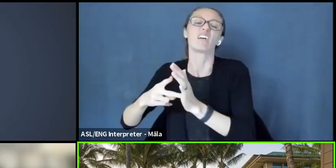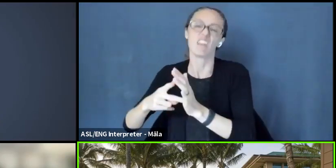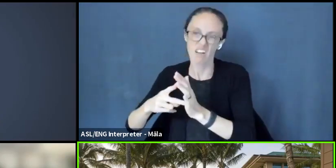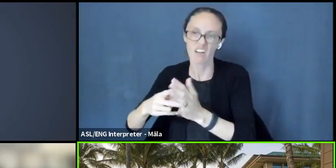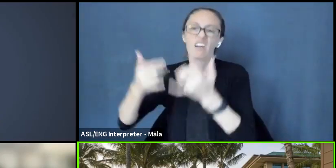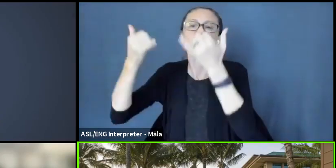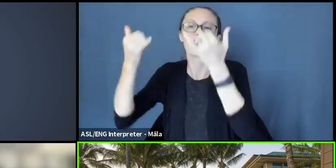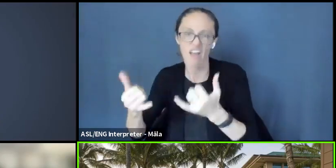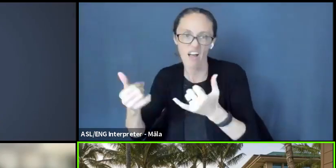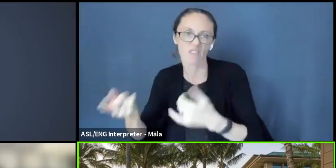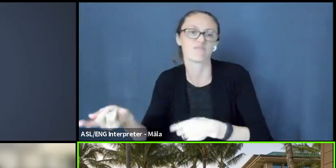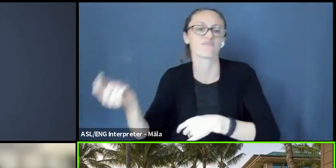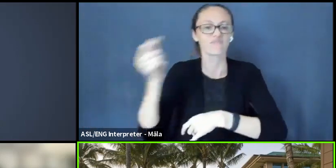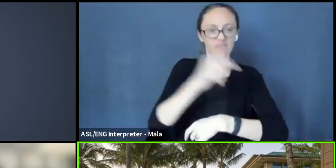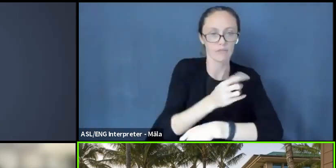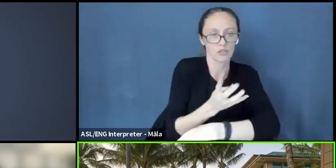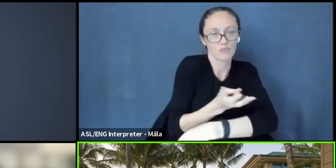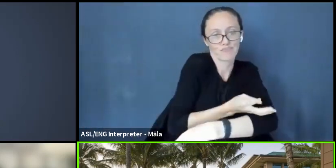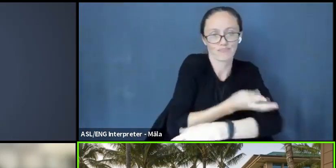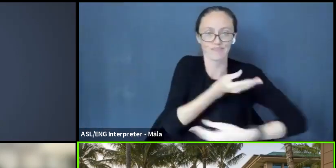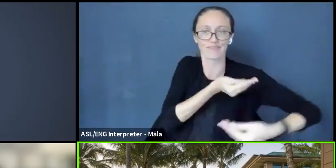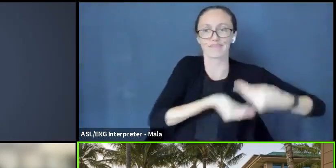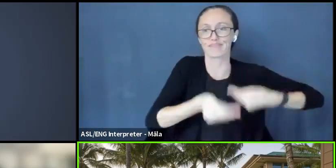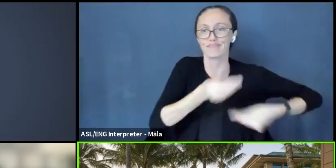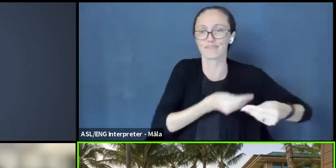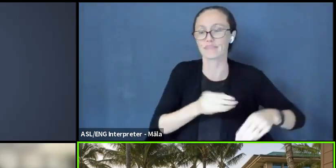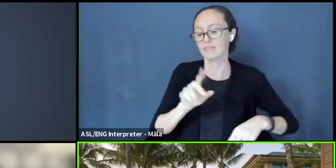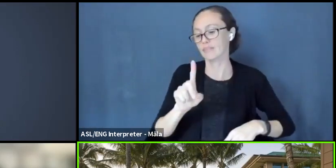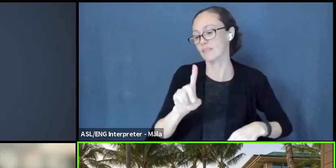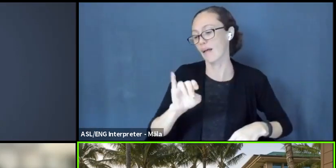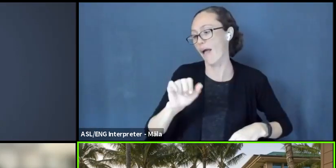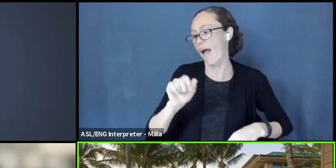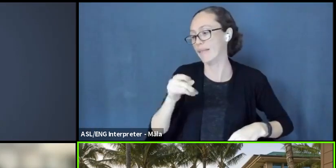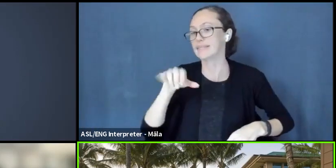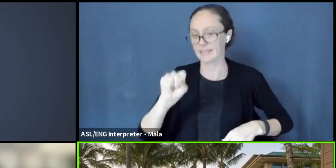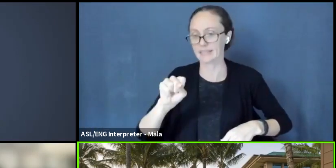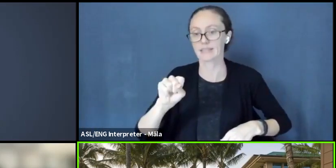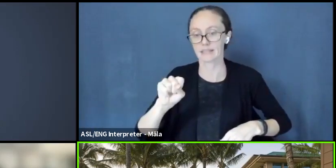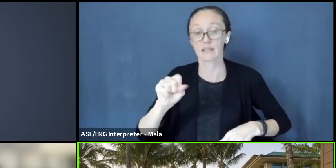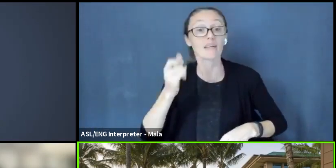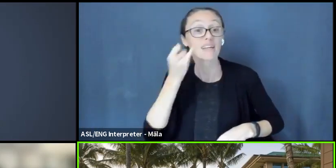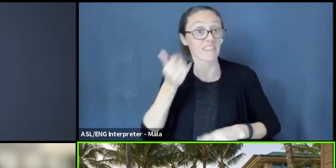So patients in the intensive unit will have tube if they're again very severe, they're